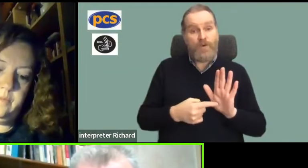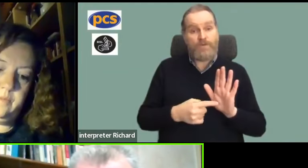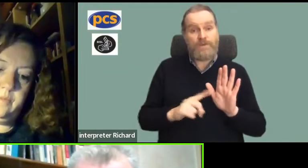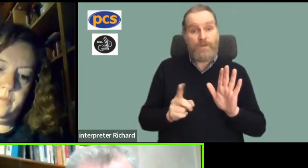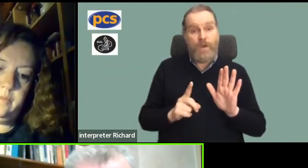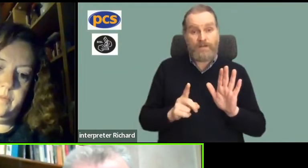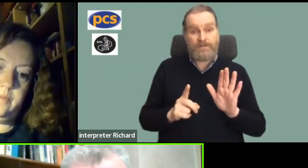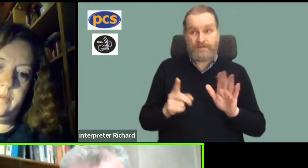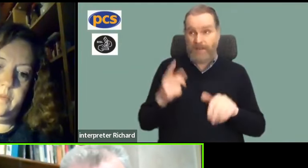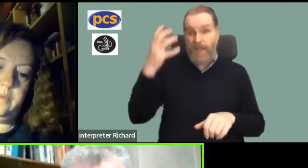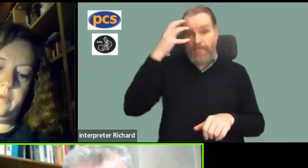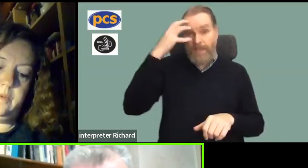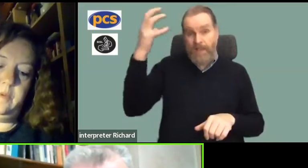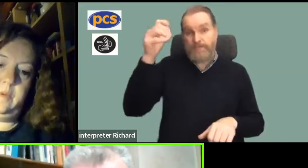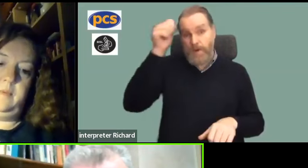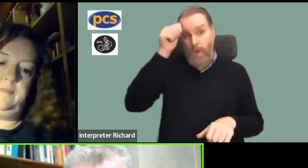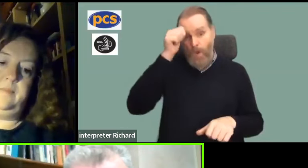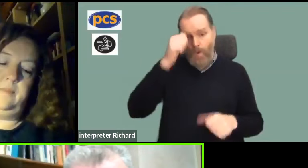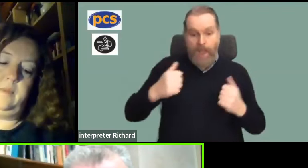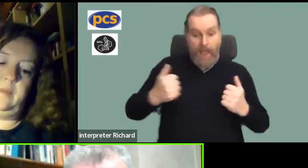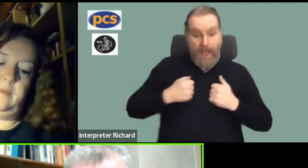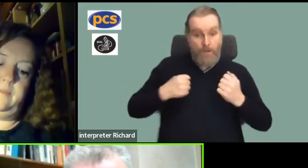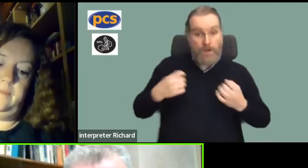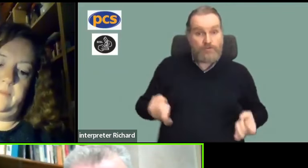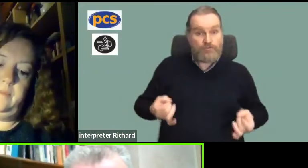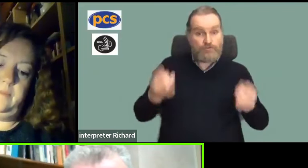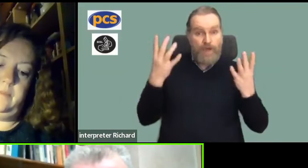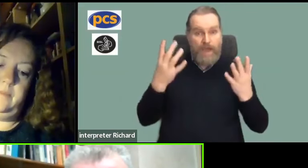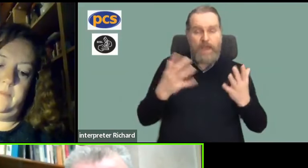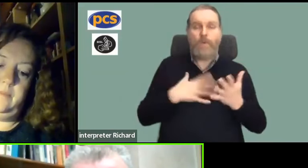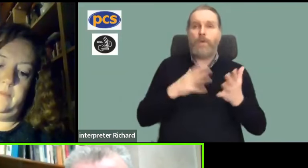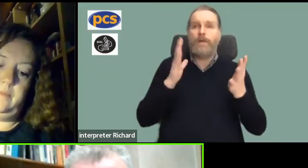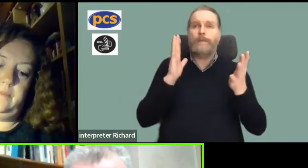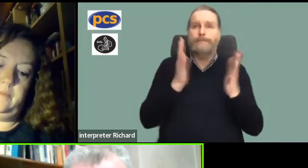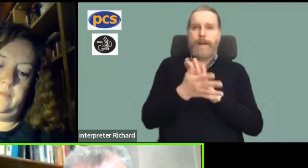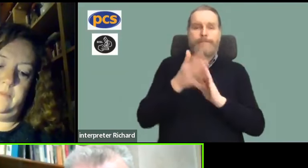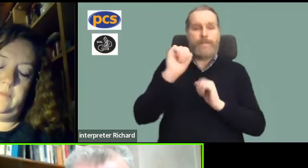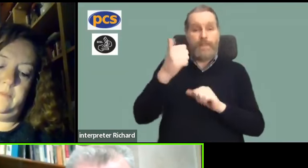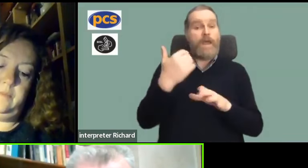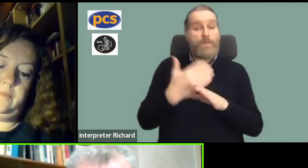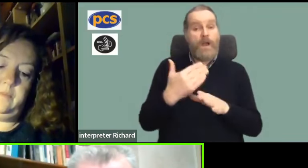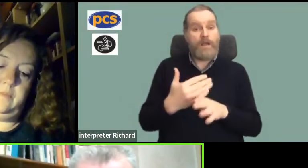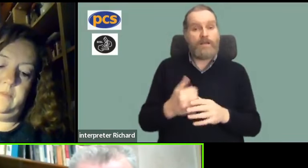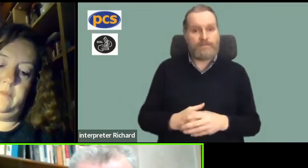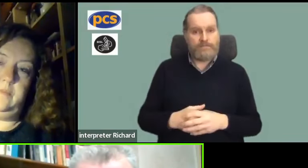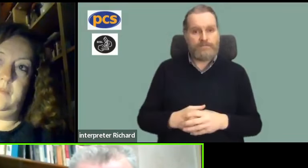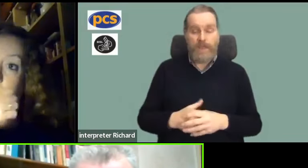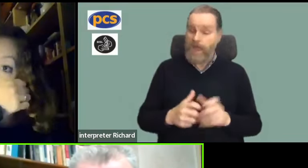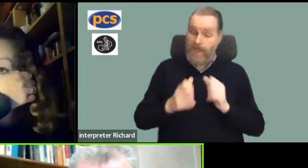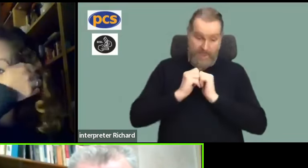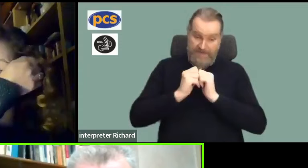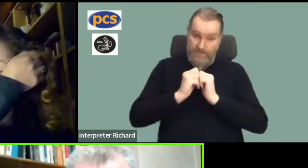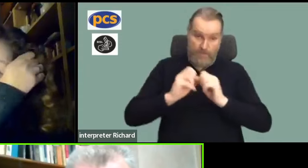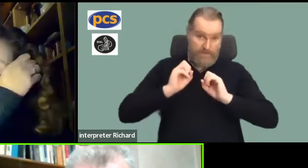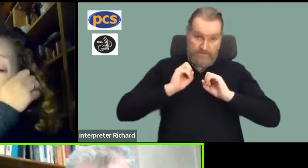What is shows is that they know that the action were taken is is going to have an effect, and I just think it is think it is just worth us think it is just worth us stress